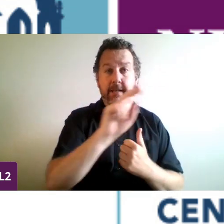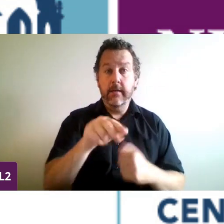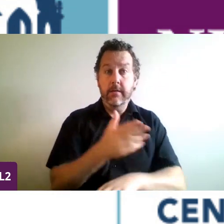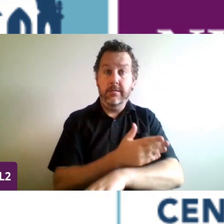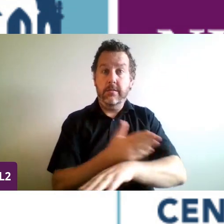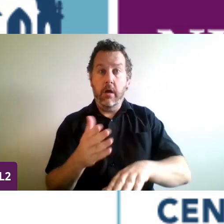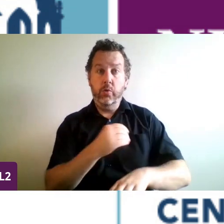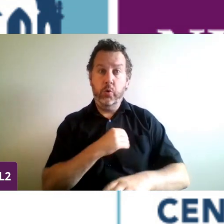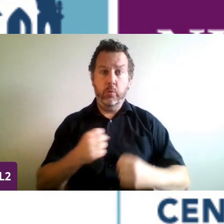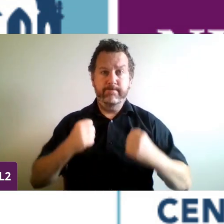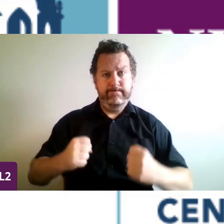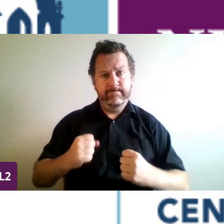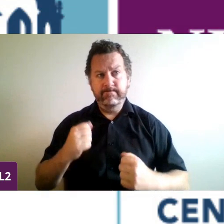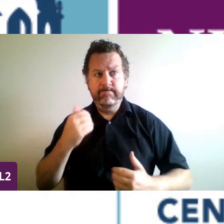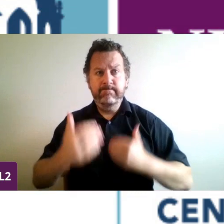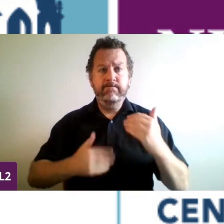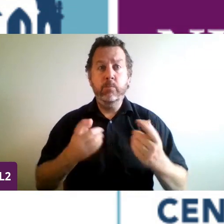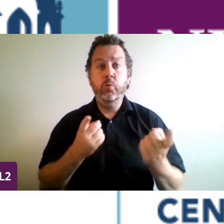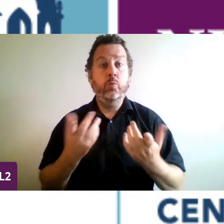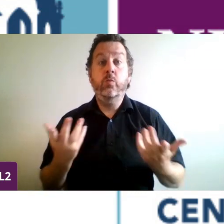If you are not disabled